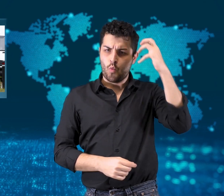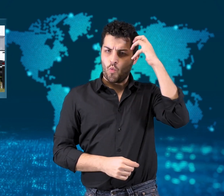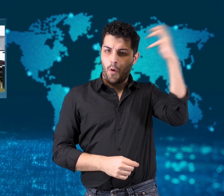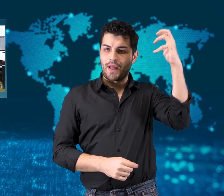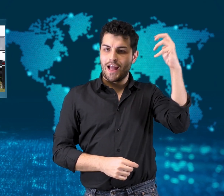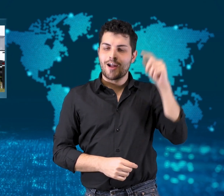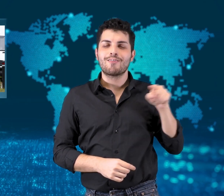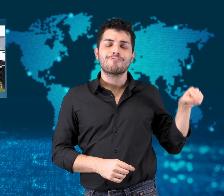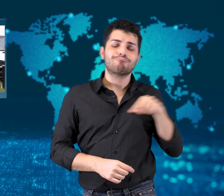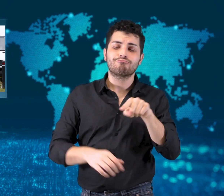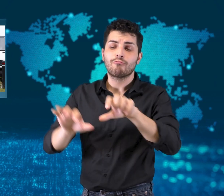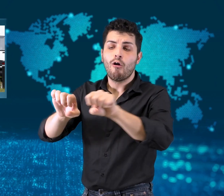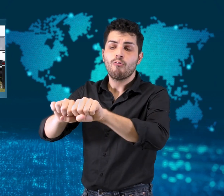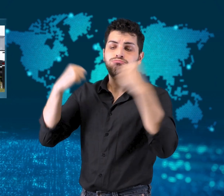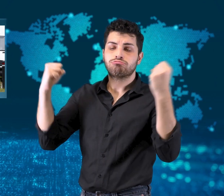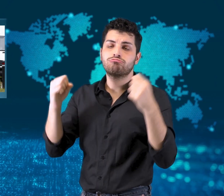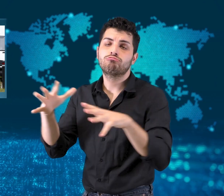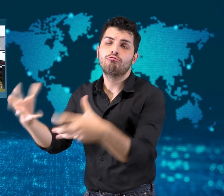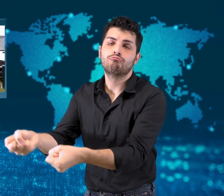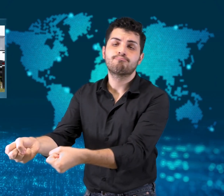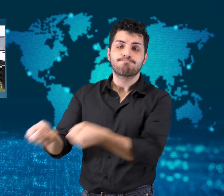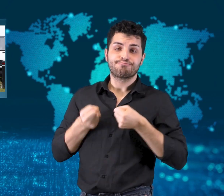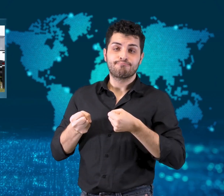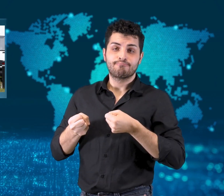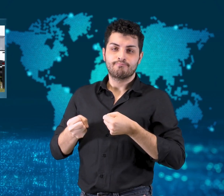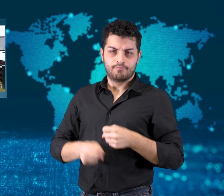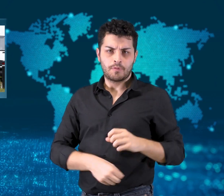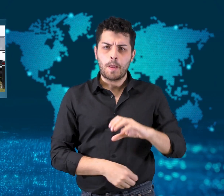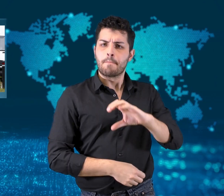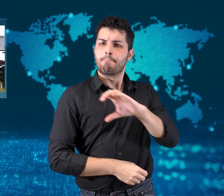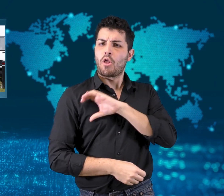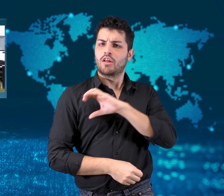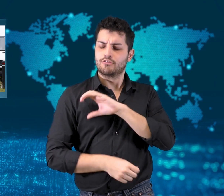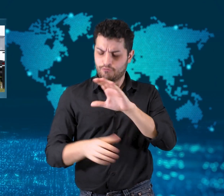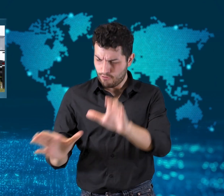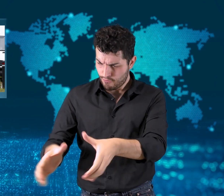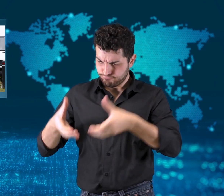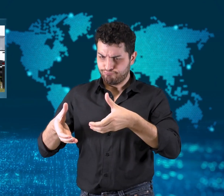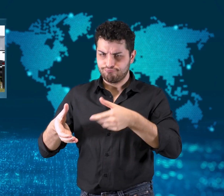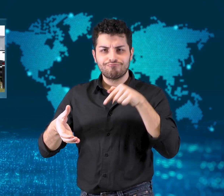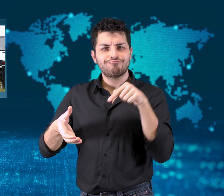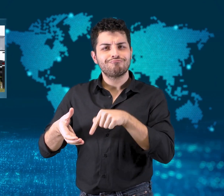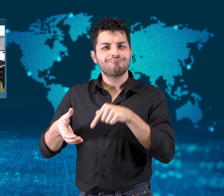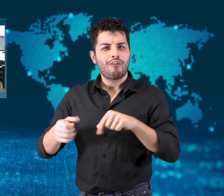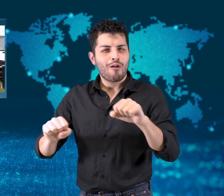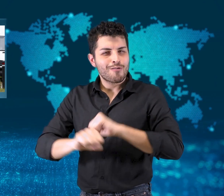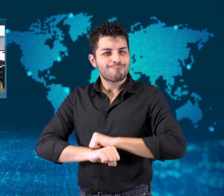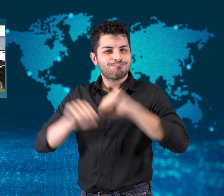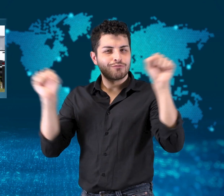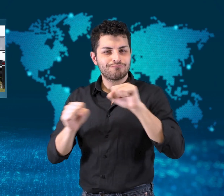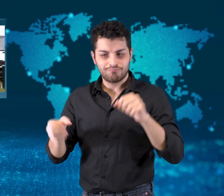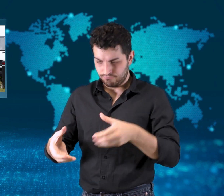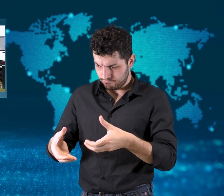Police later discovered that his “weapons” were fake,